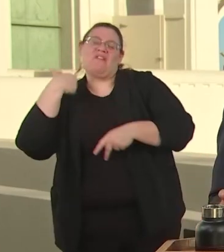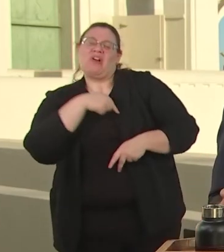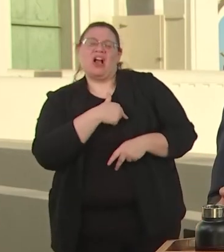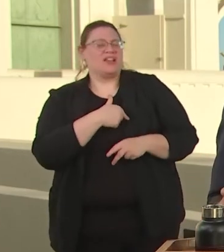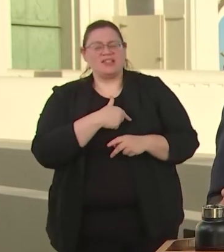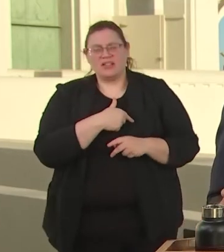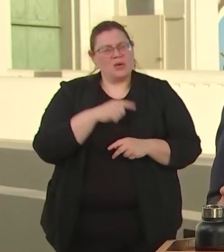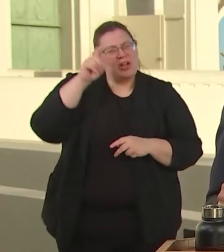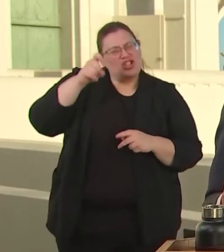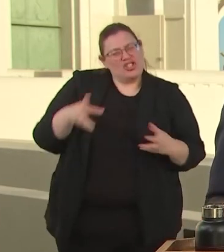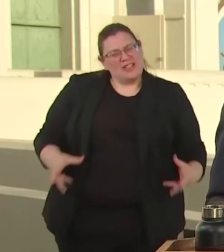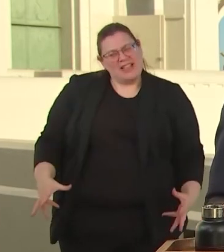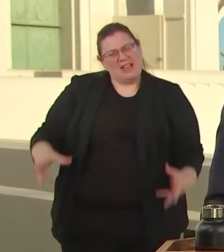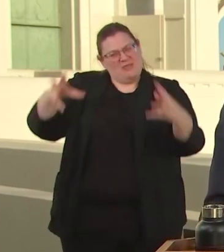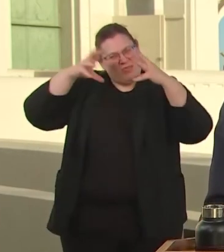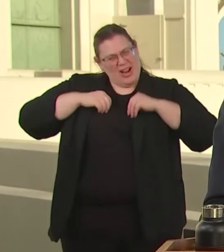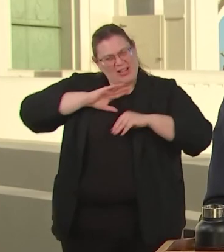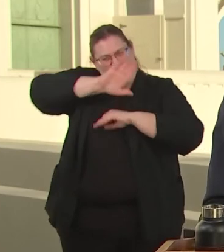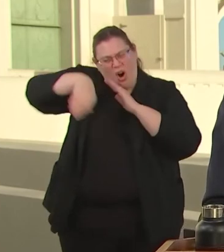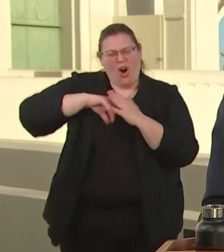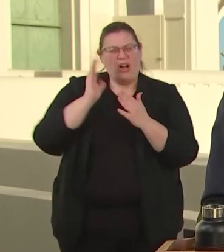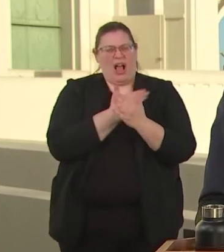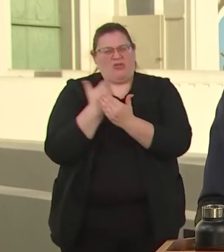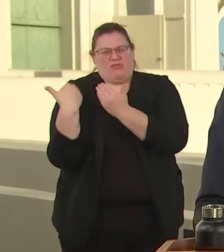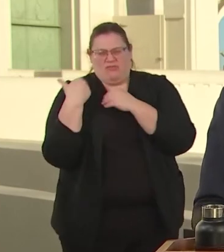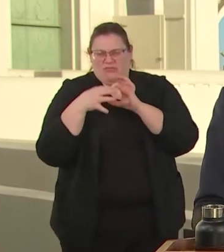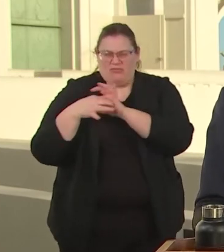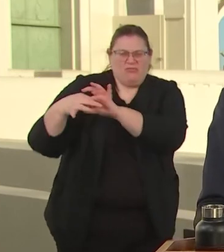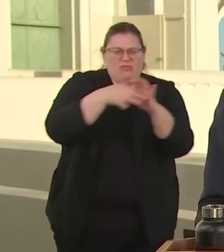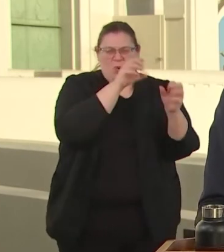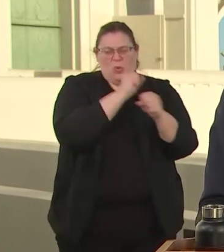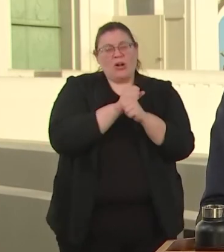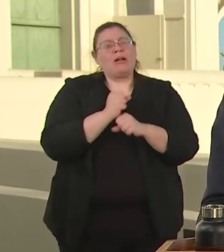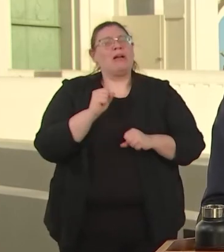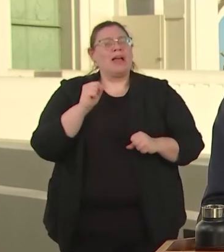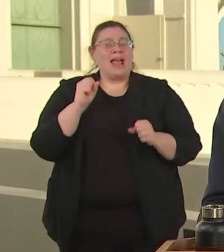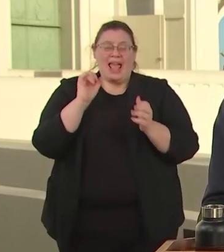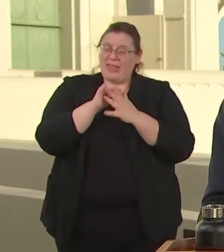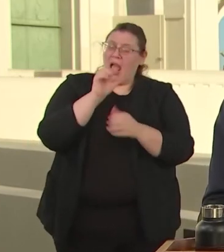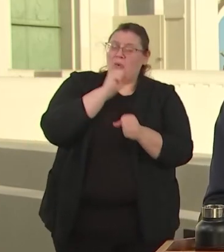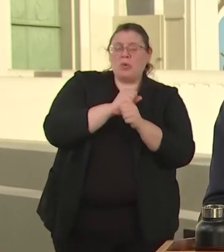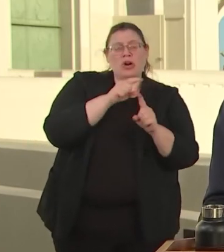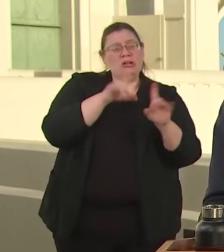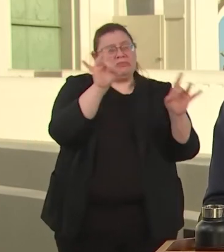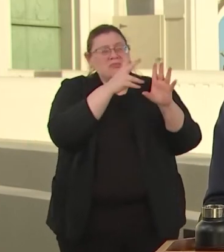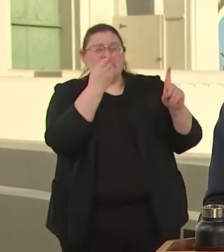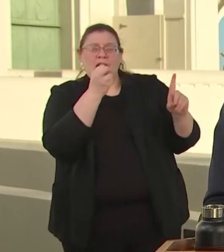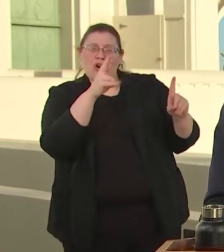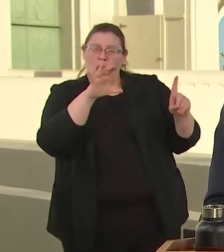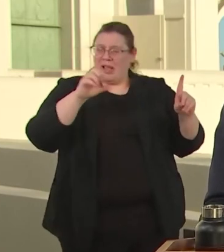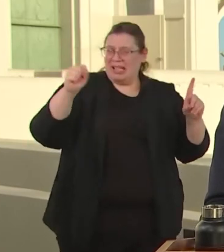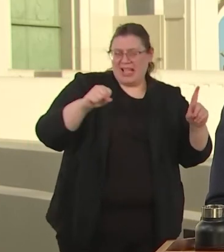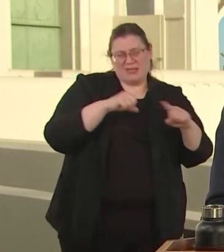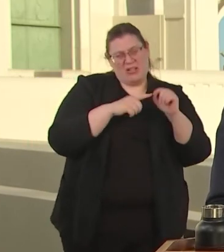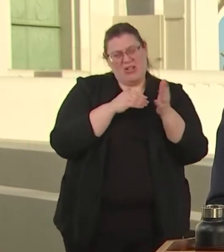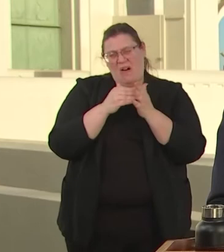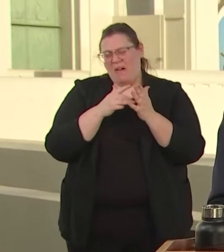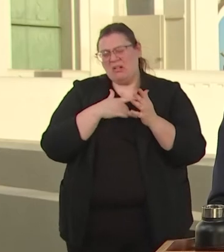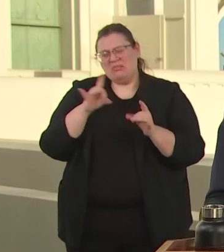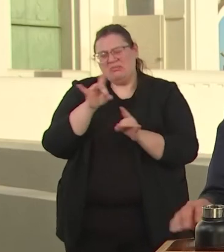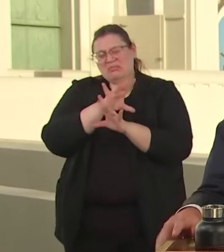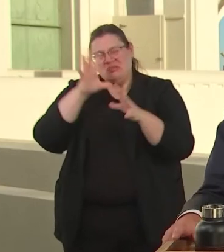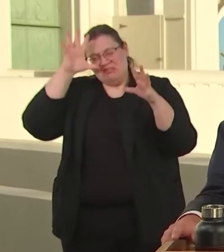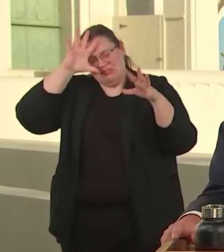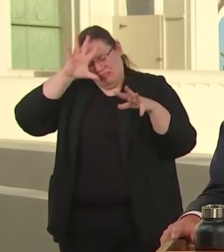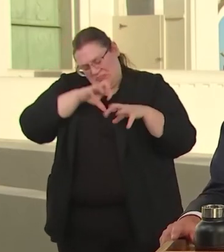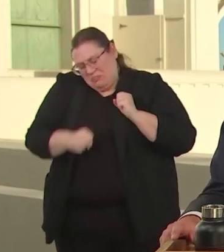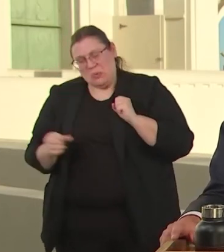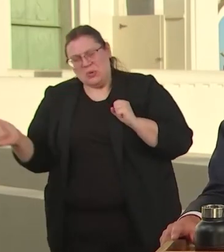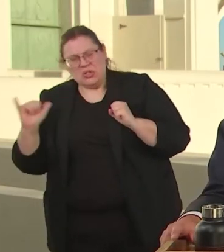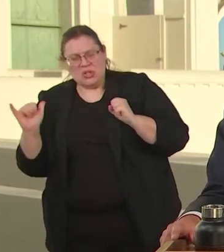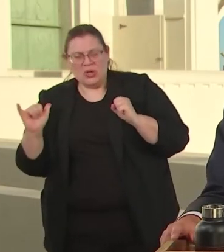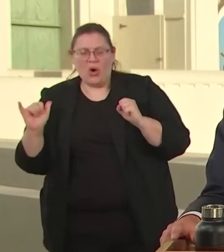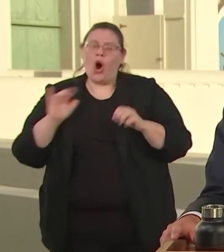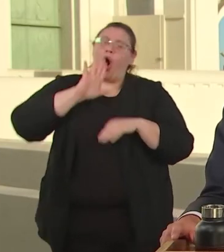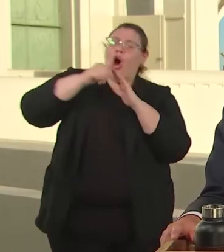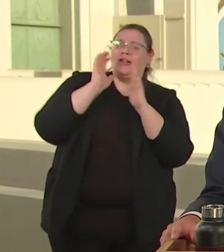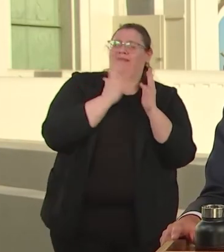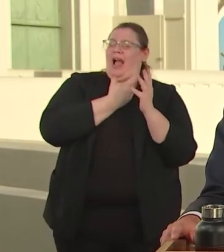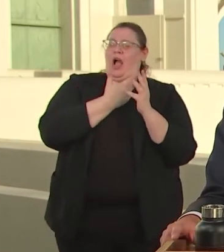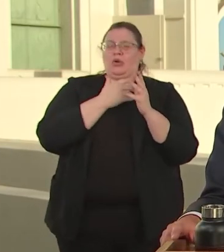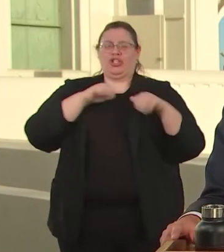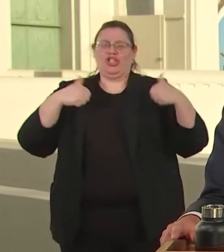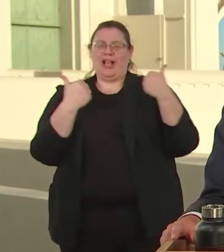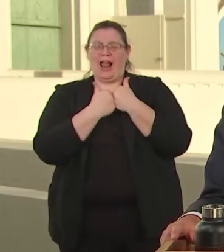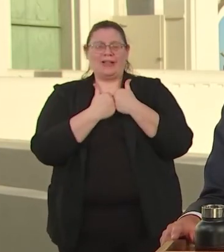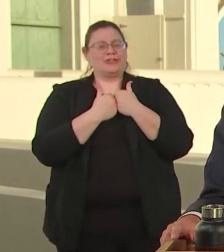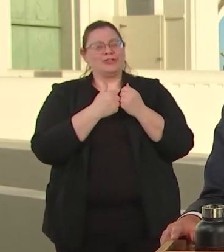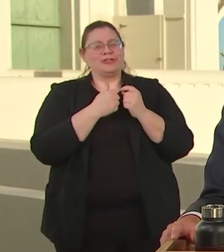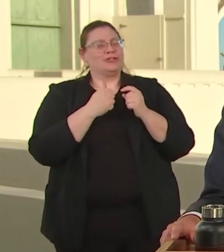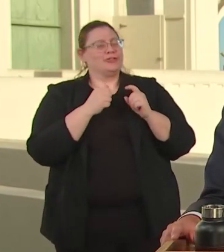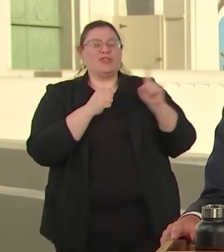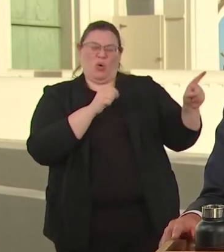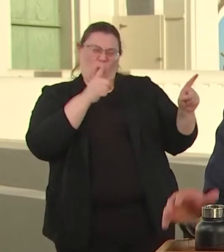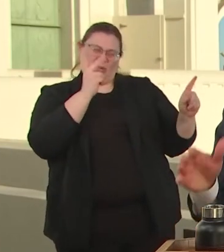WHILE MUCH OF THAT WORK IS